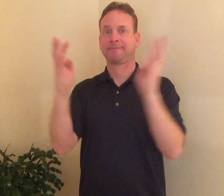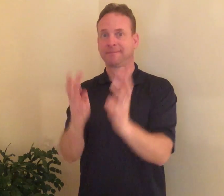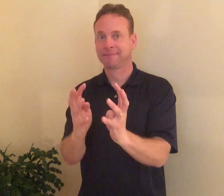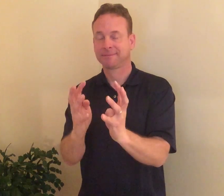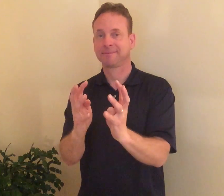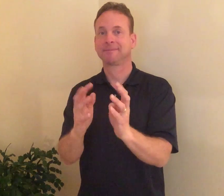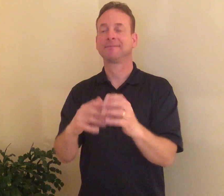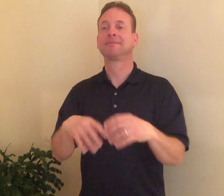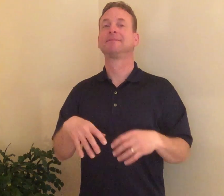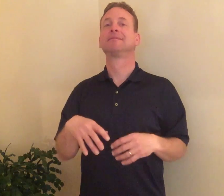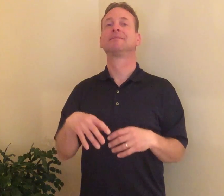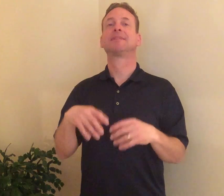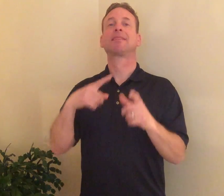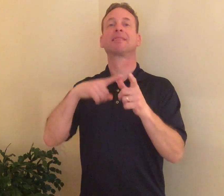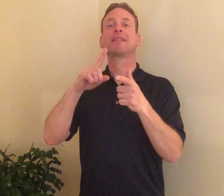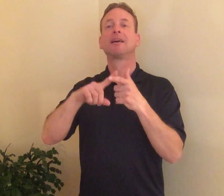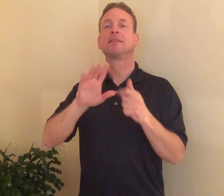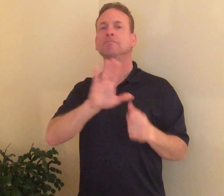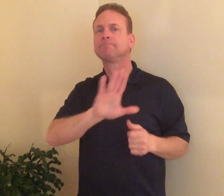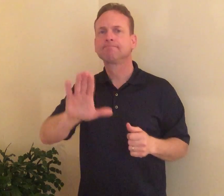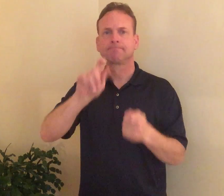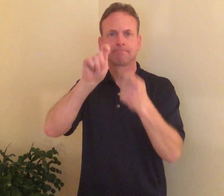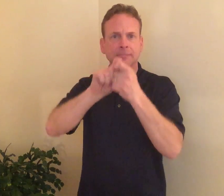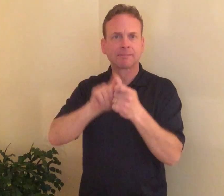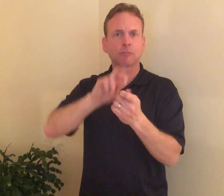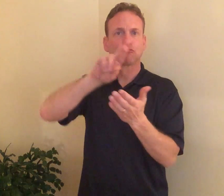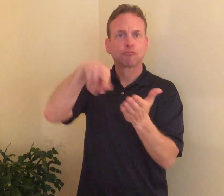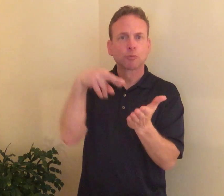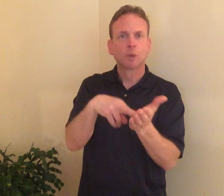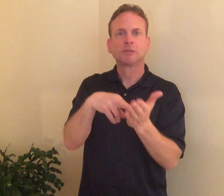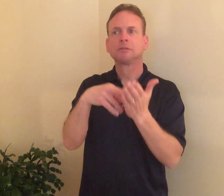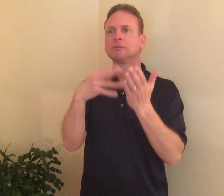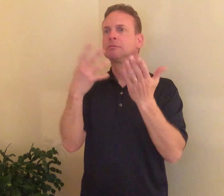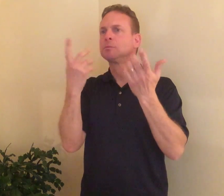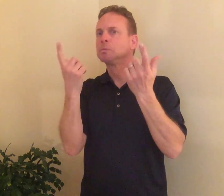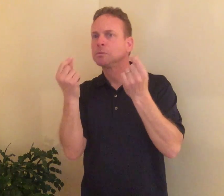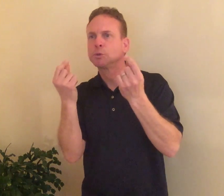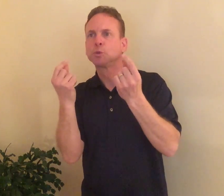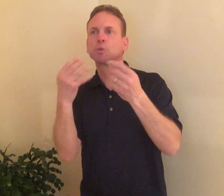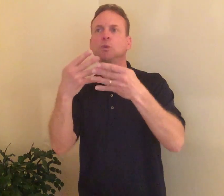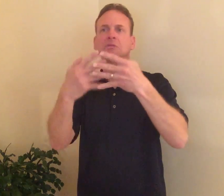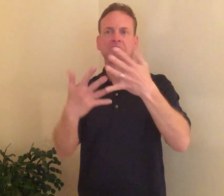representatives, perhaps four from each organization. The specific role of each representative,